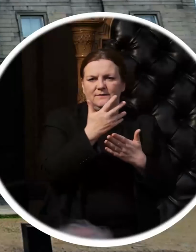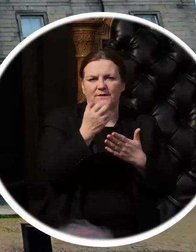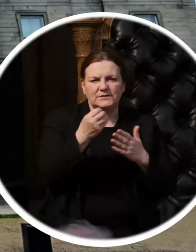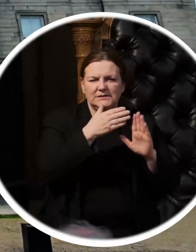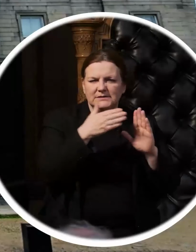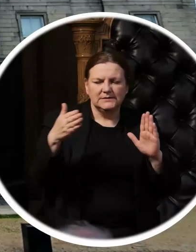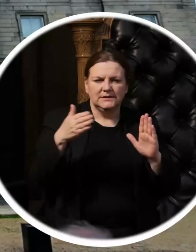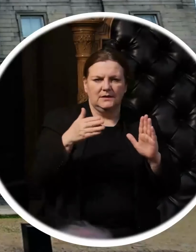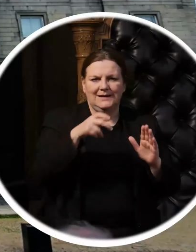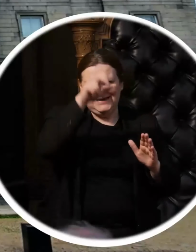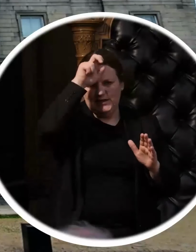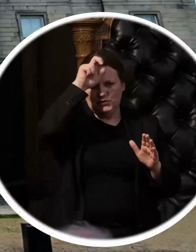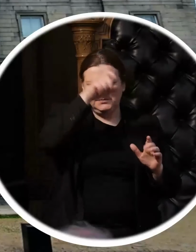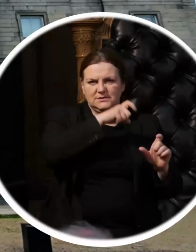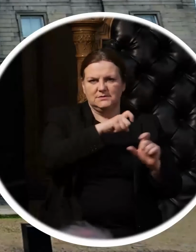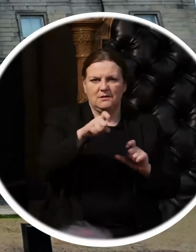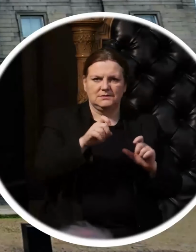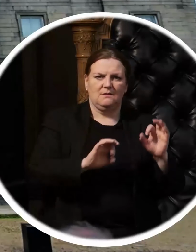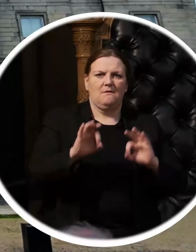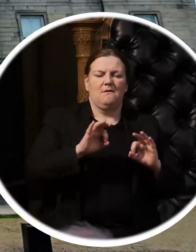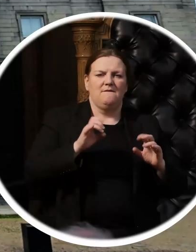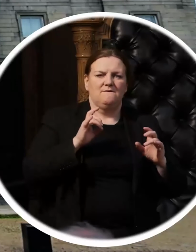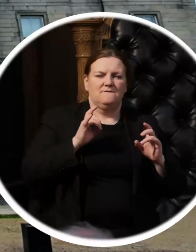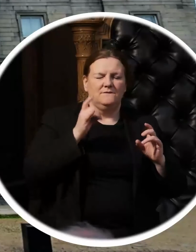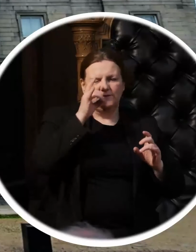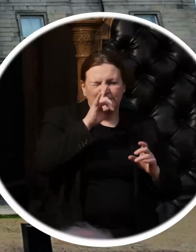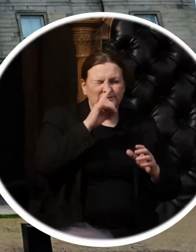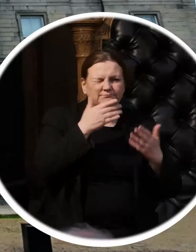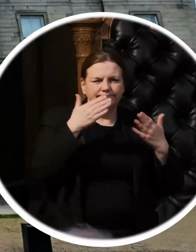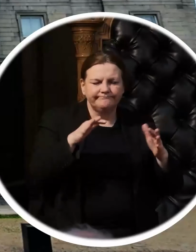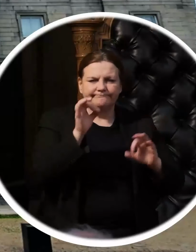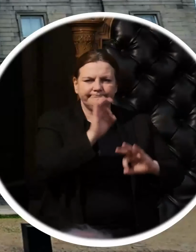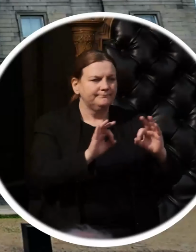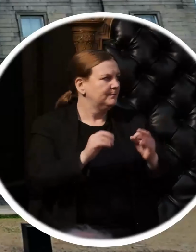And the kind of shapes, very much of it starts to feed into Art